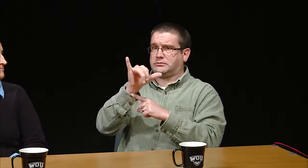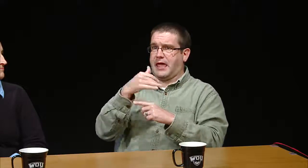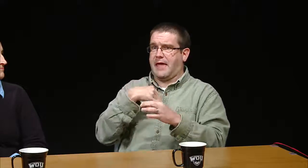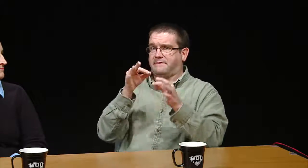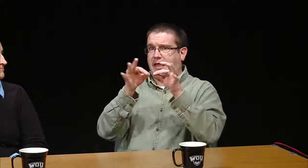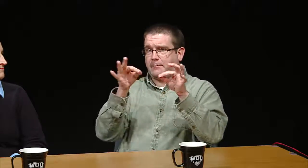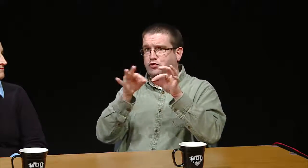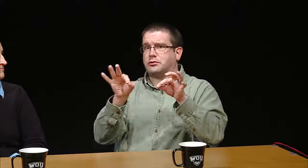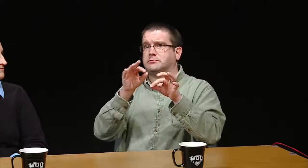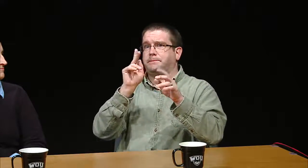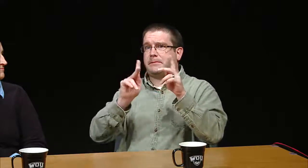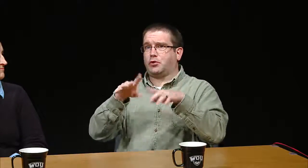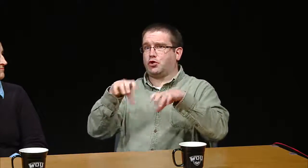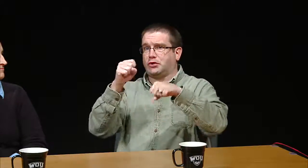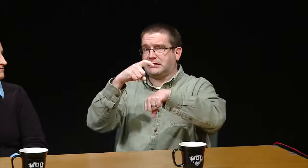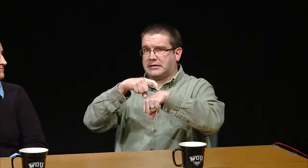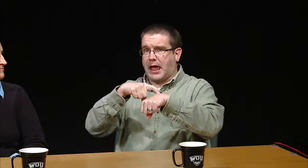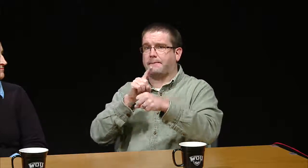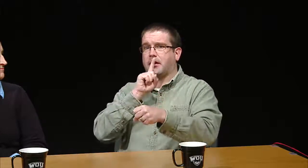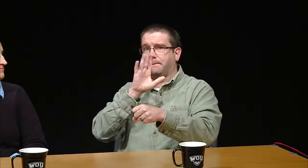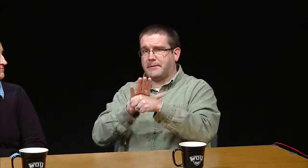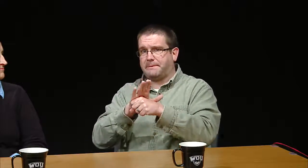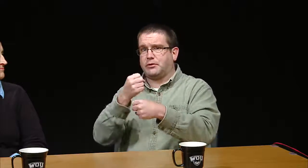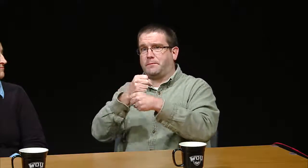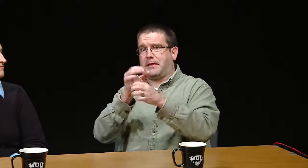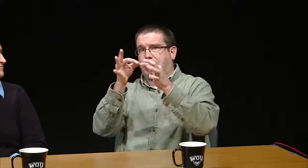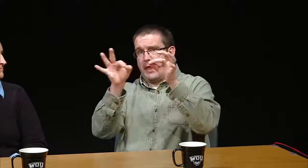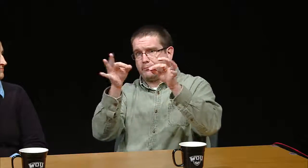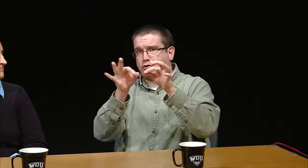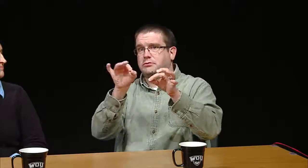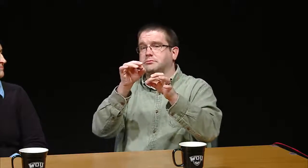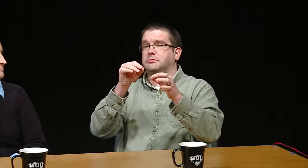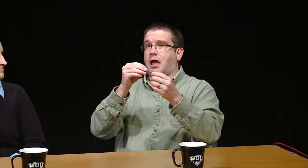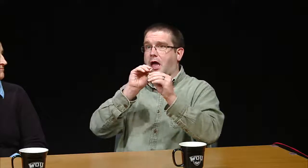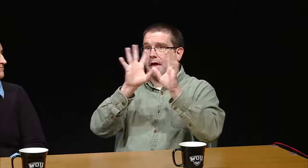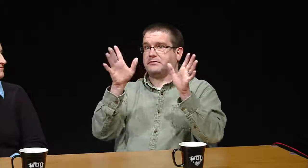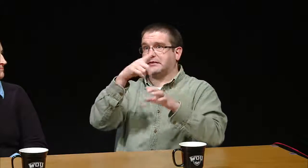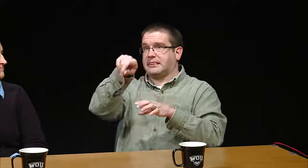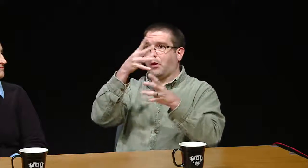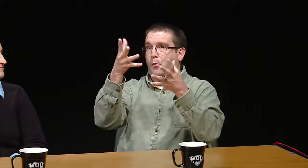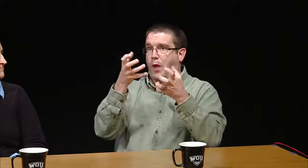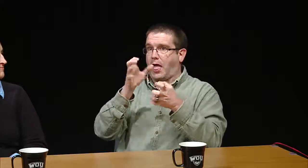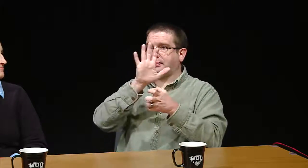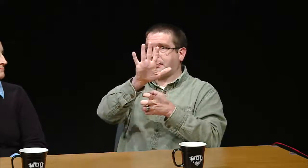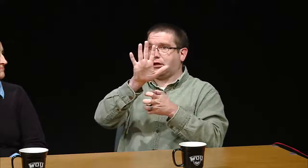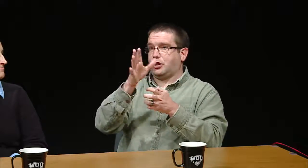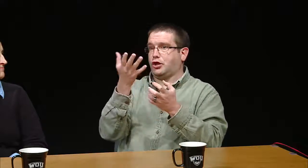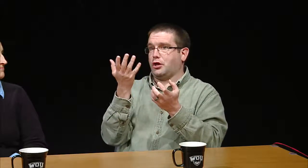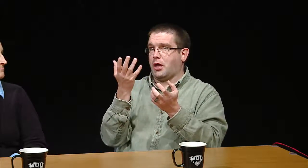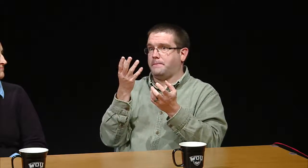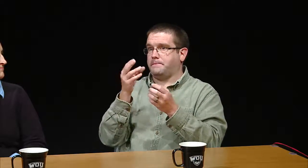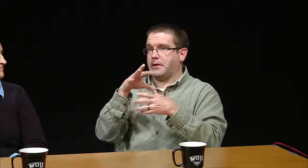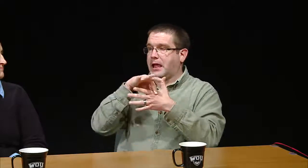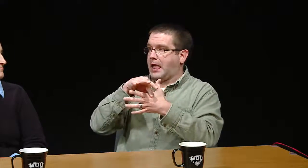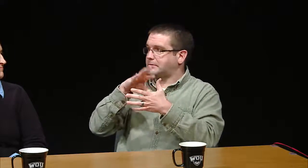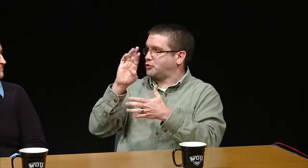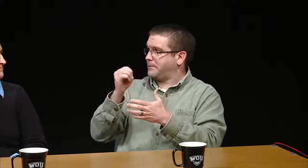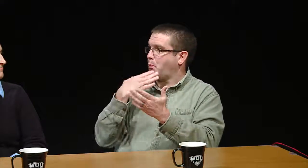I think captioning for me has now become kind of a standard that now when I see something that's not captioned,